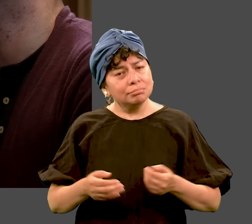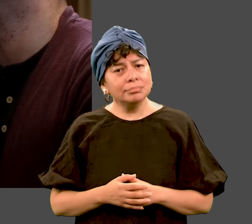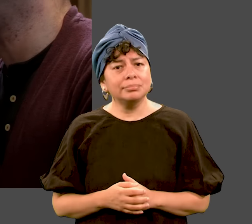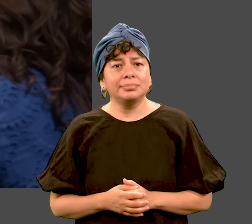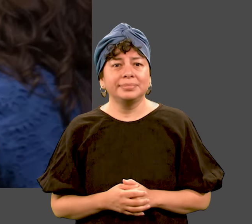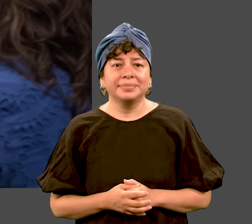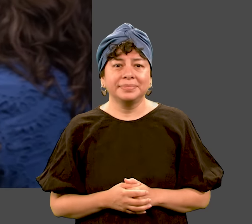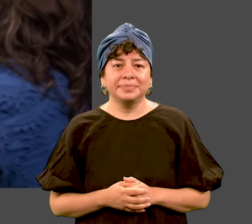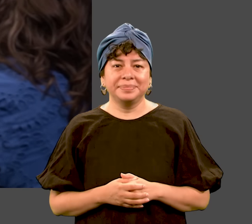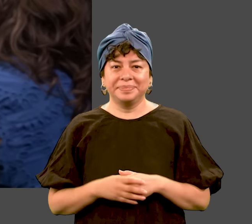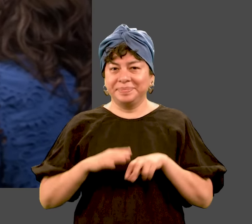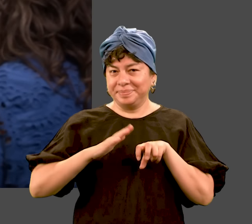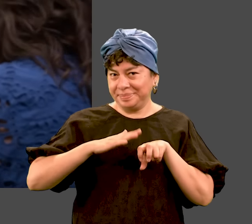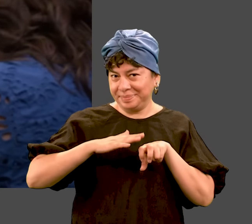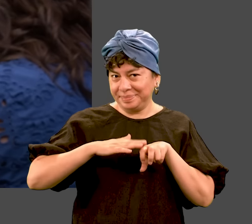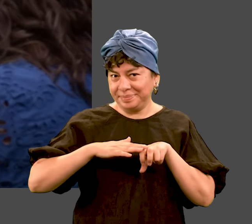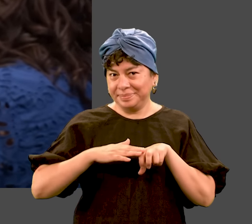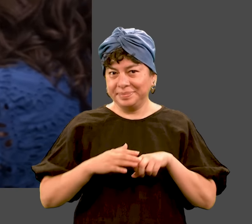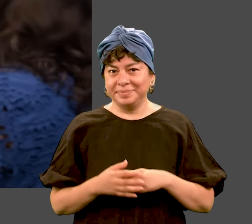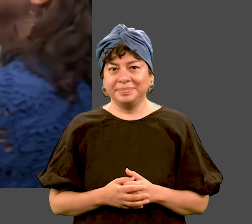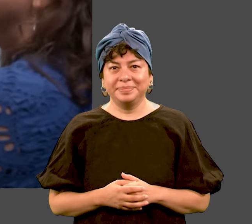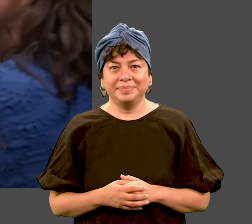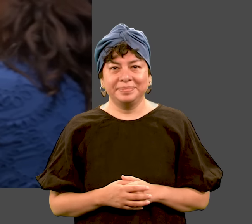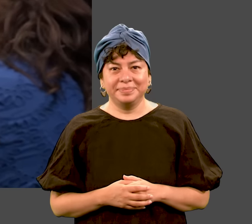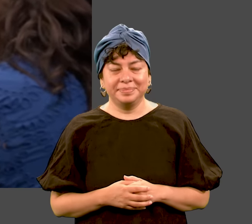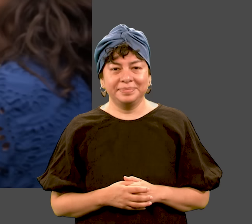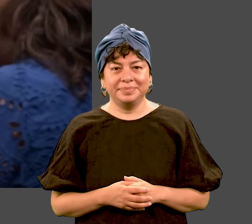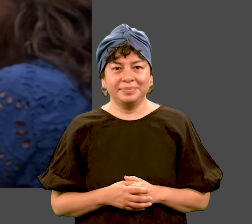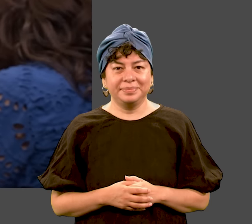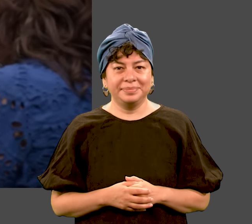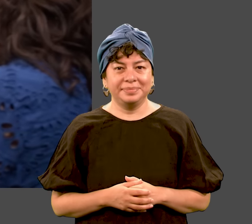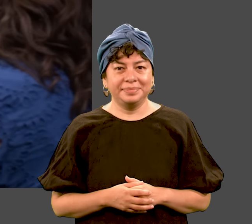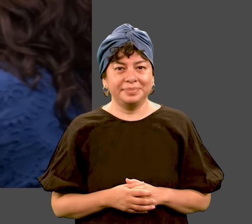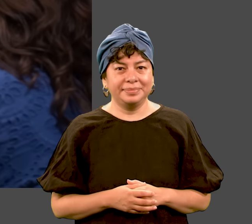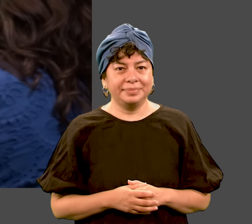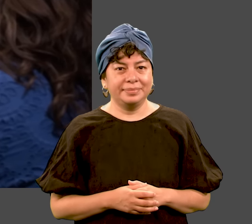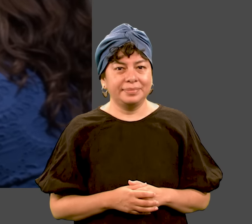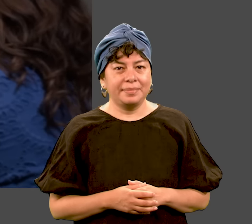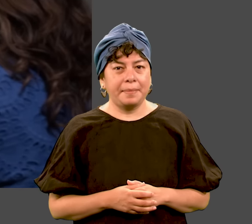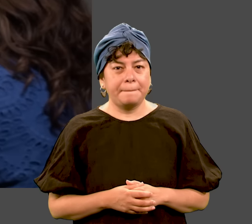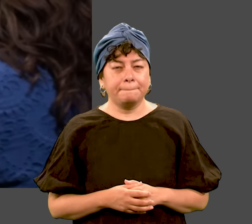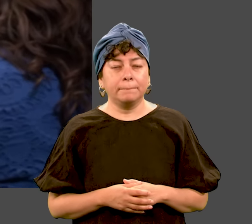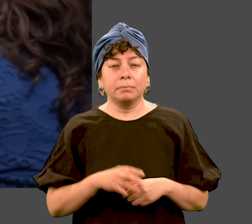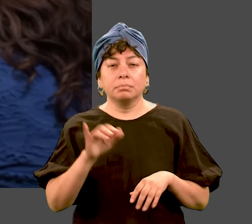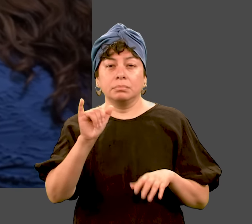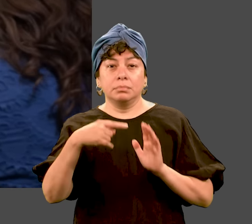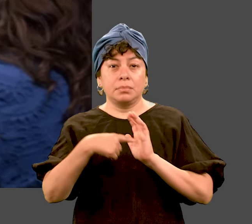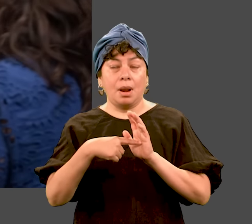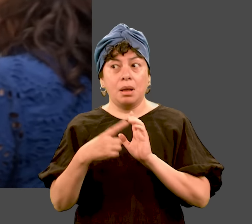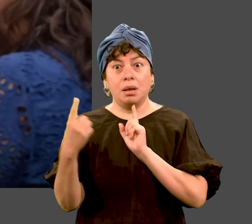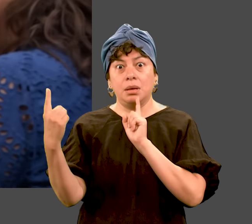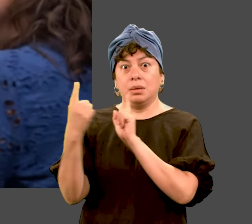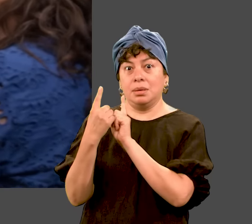[hands tapping] Well, a hug is a way to come together